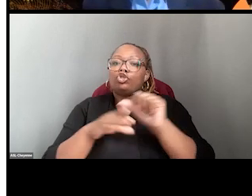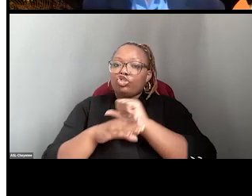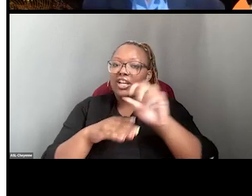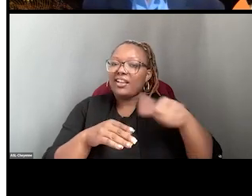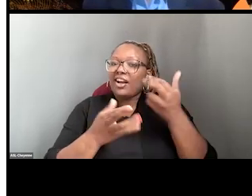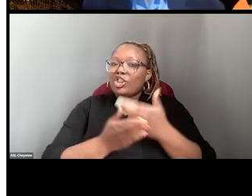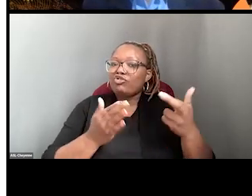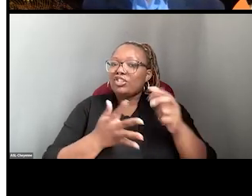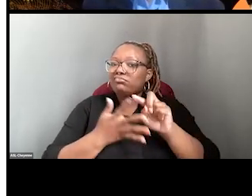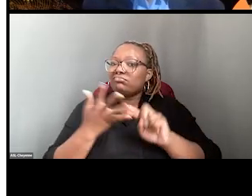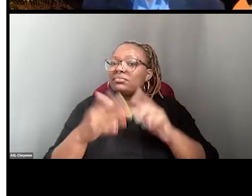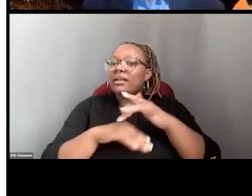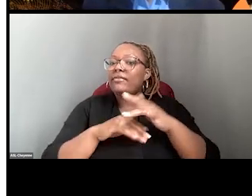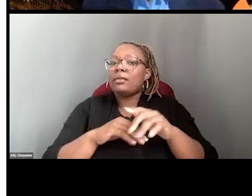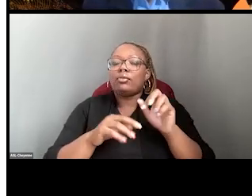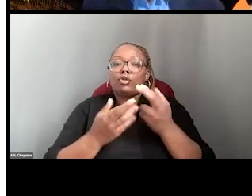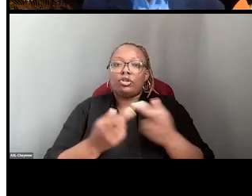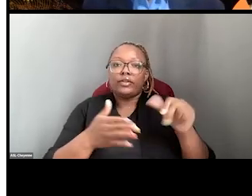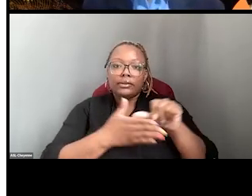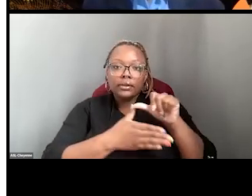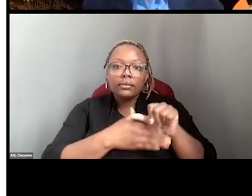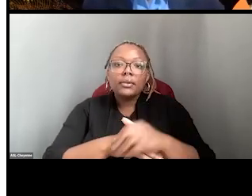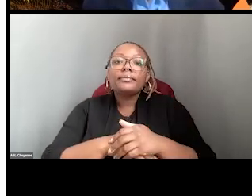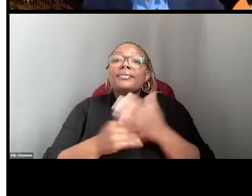And then things that are not listed on this page you can always reach